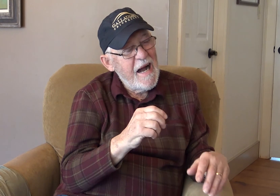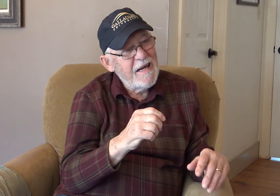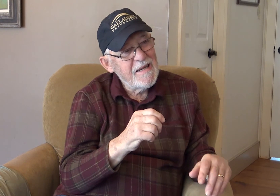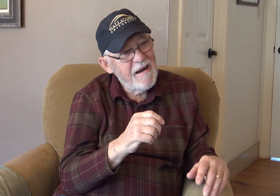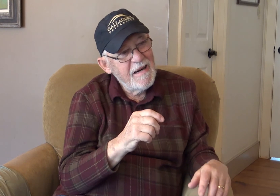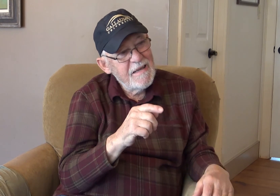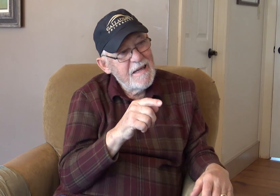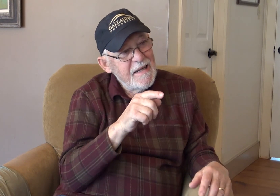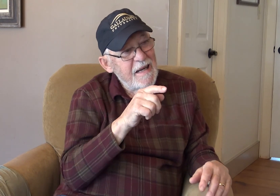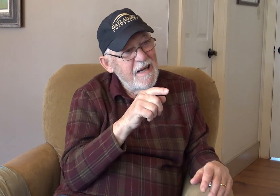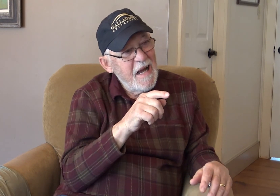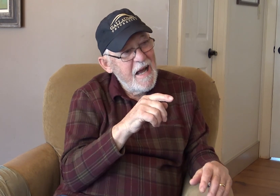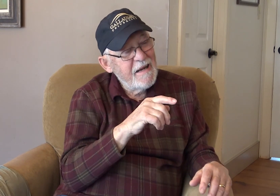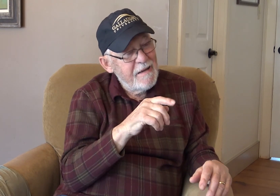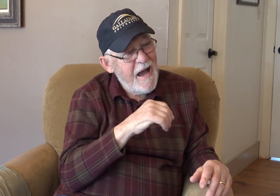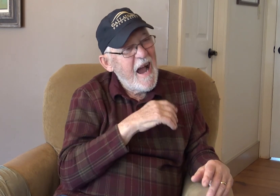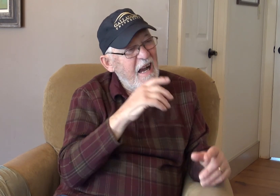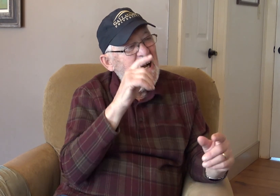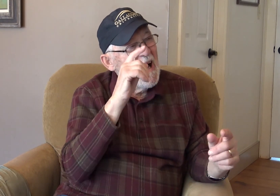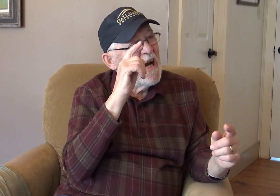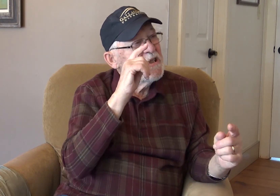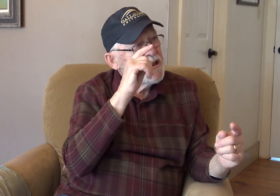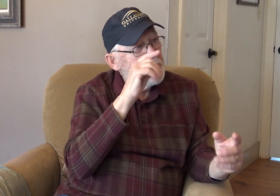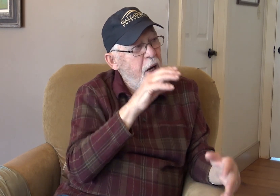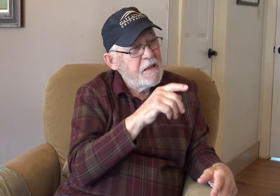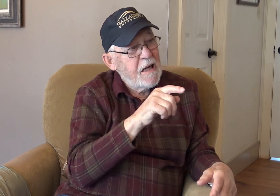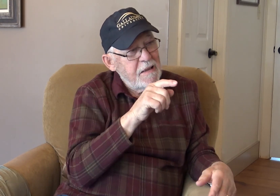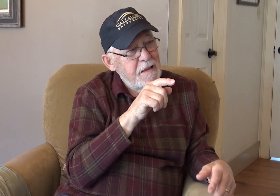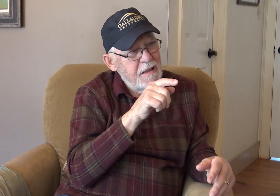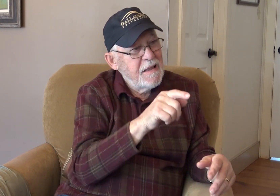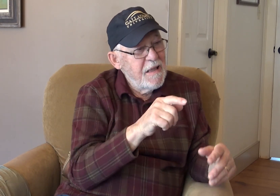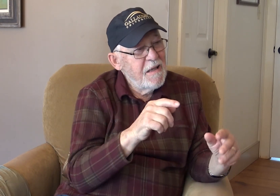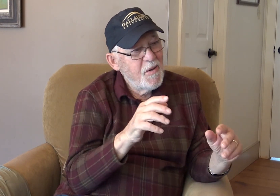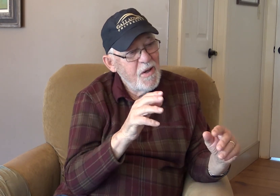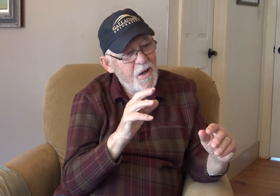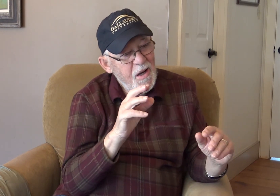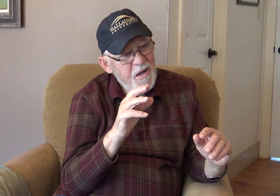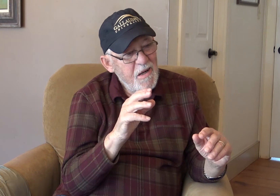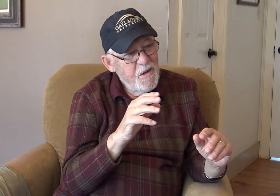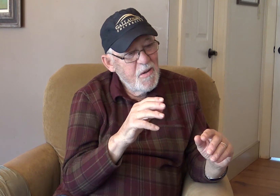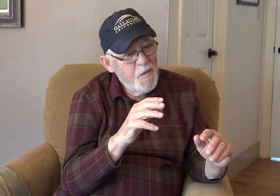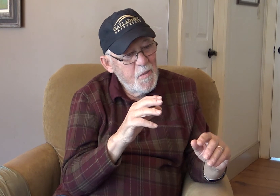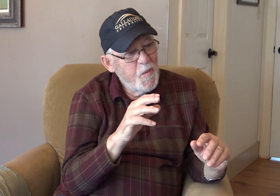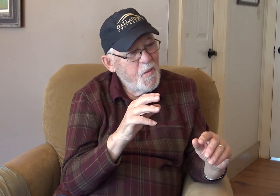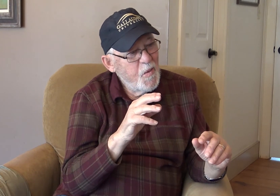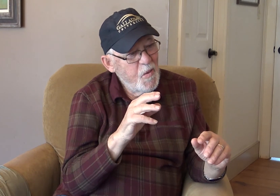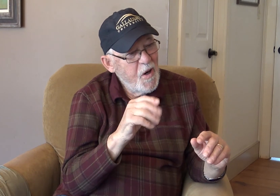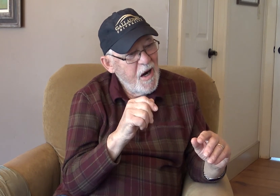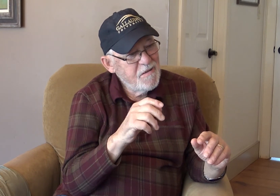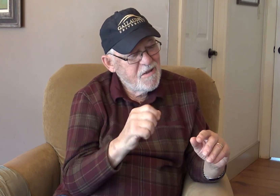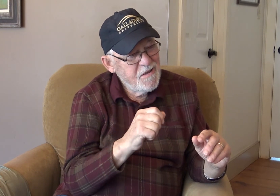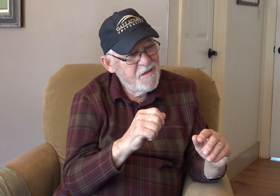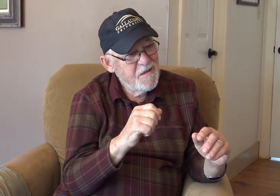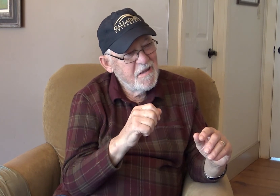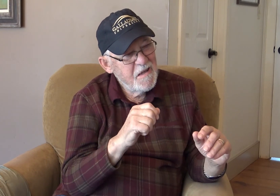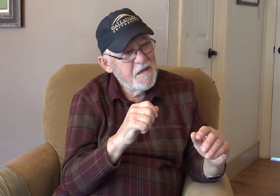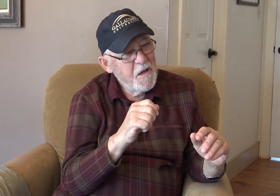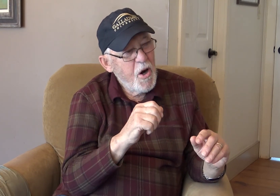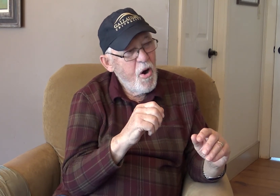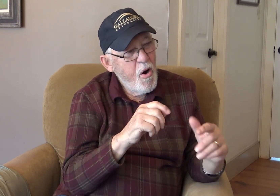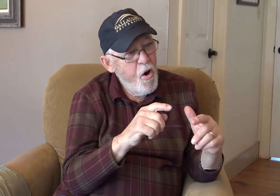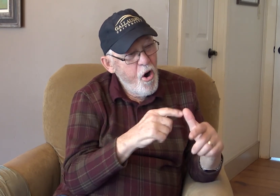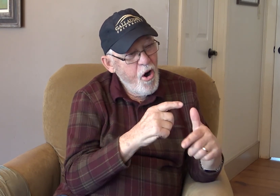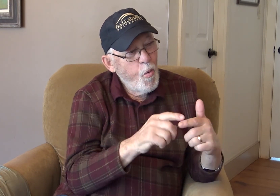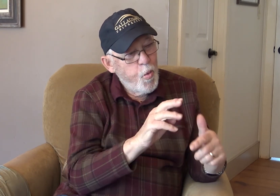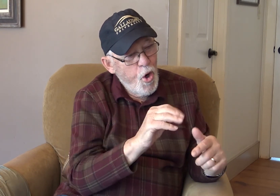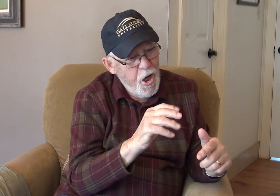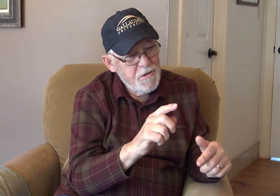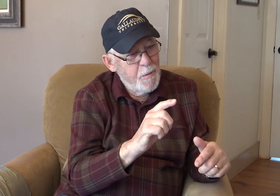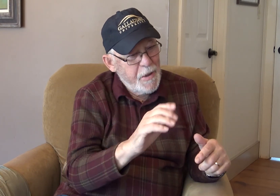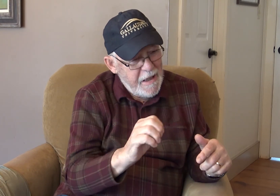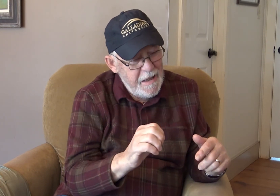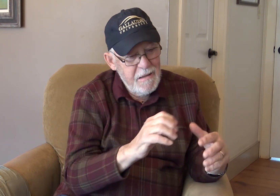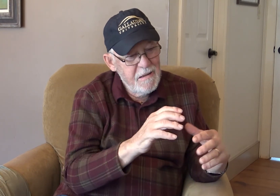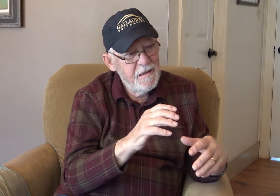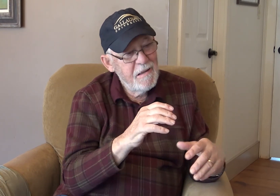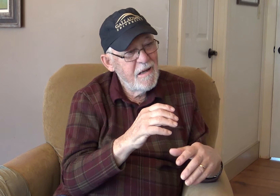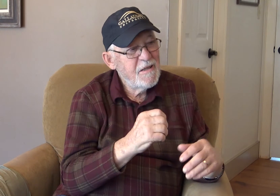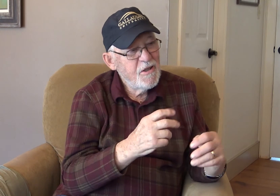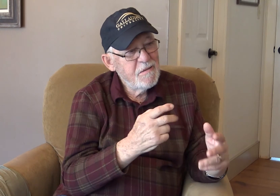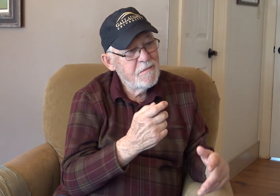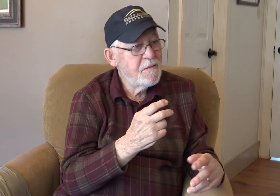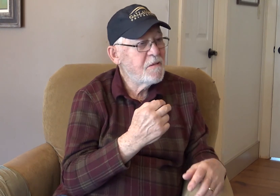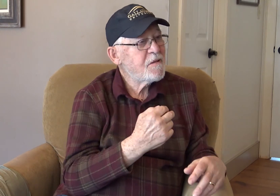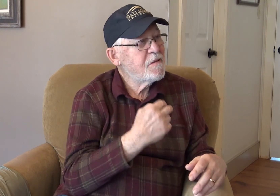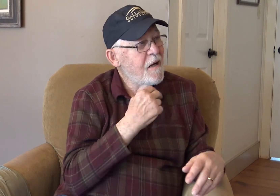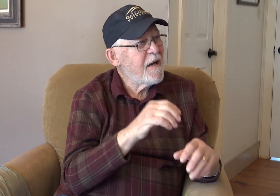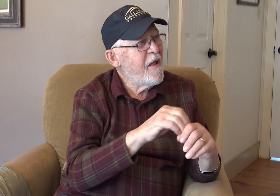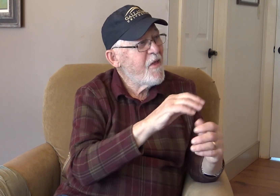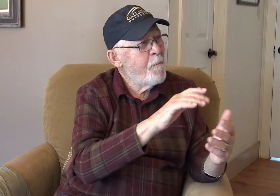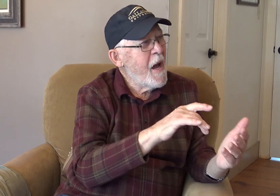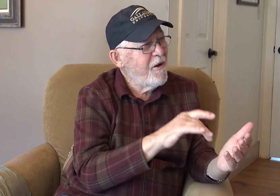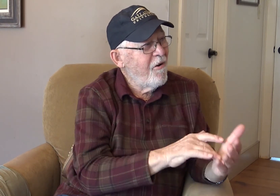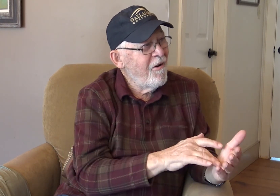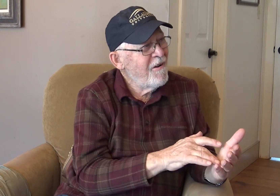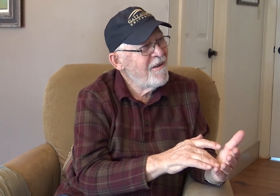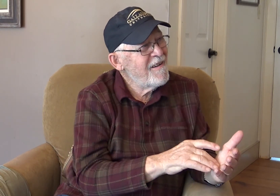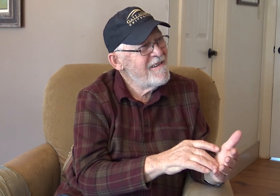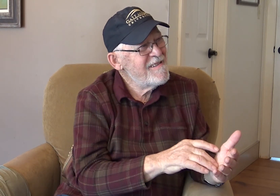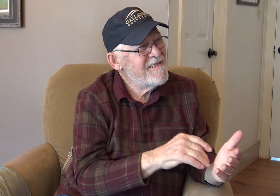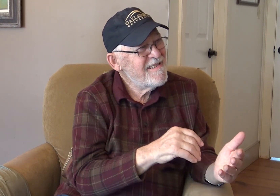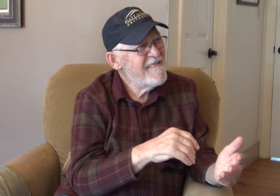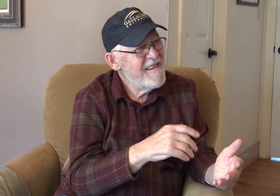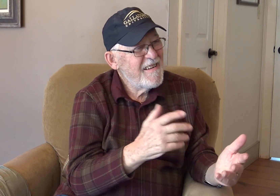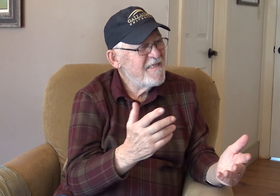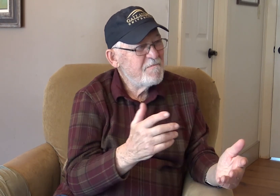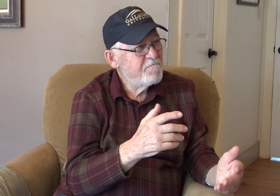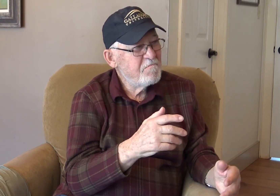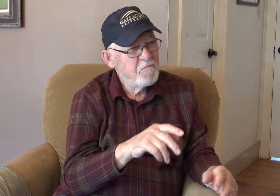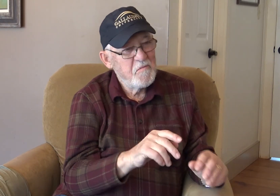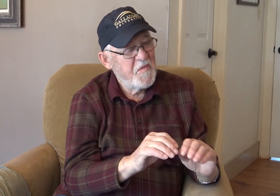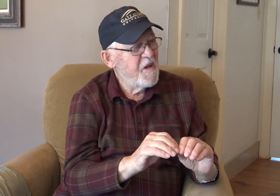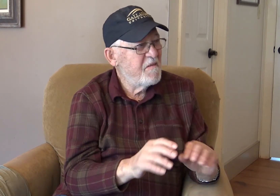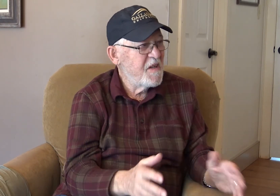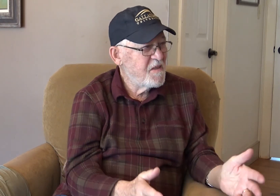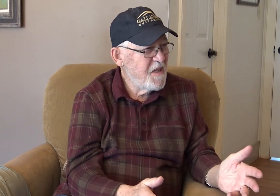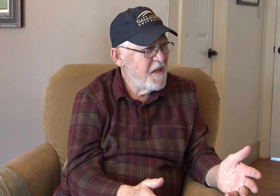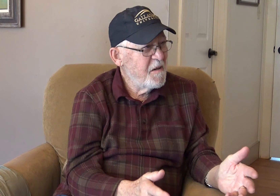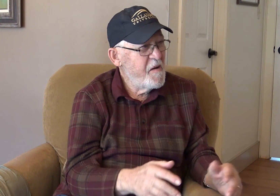I had expected that he would be stuck in the middle, obviously.